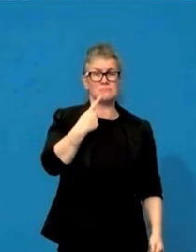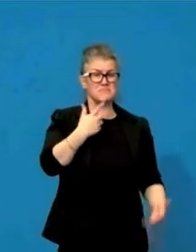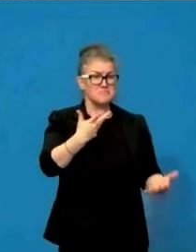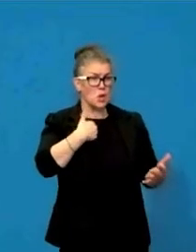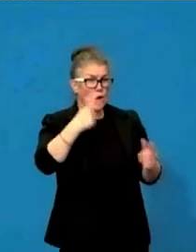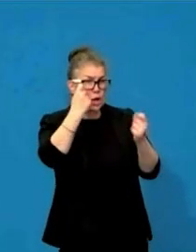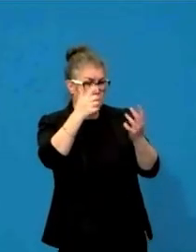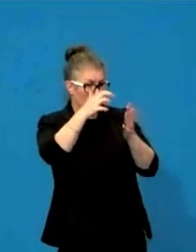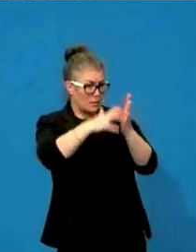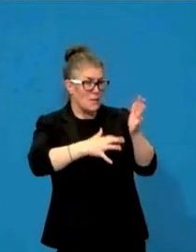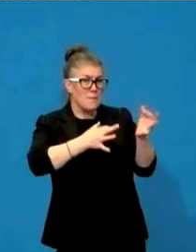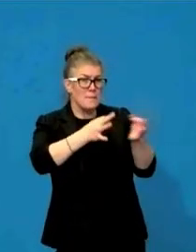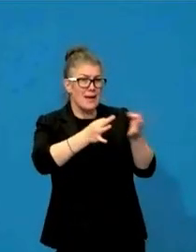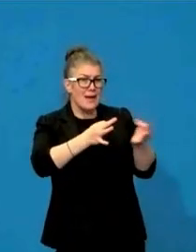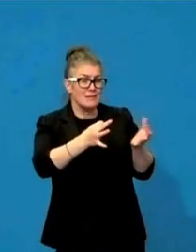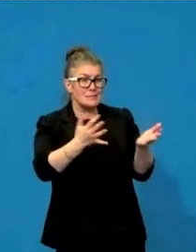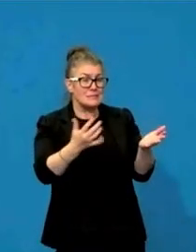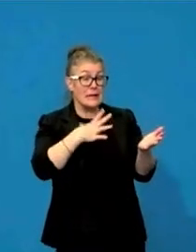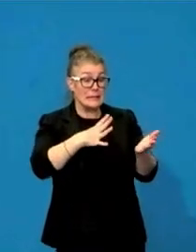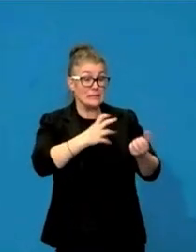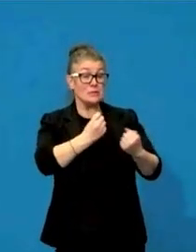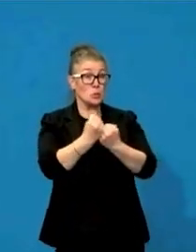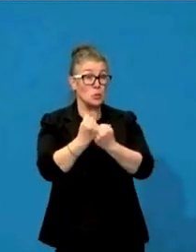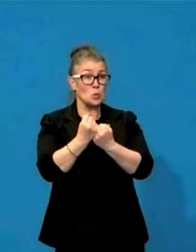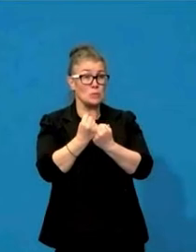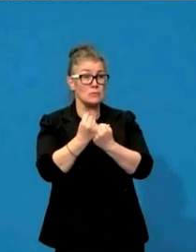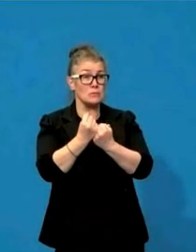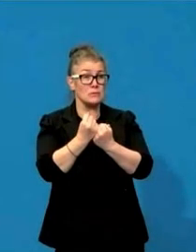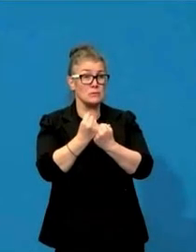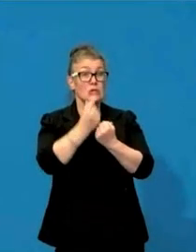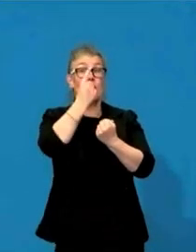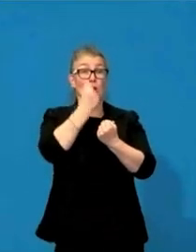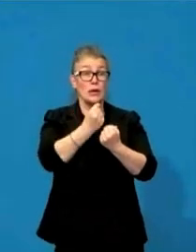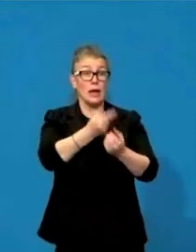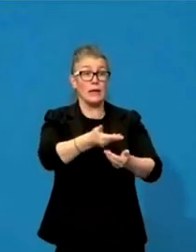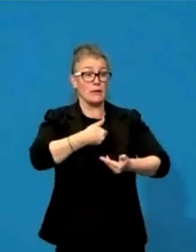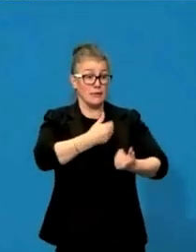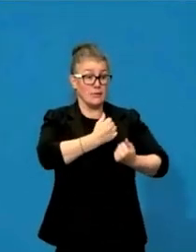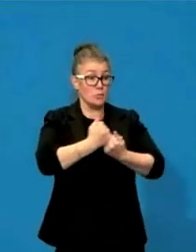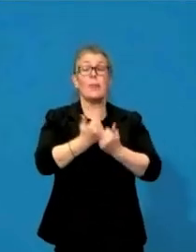and that they needed support to support the family member that they were caring for out